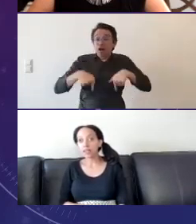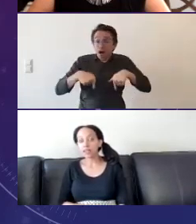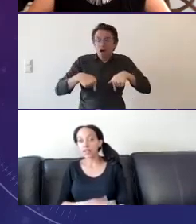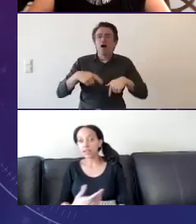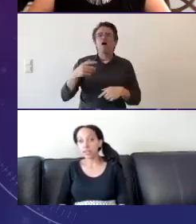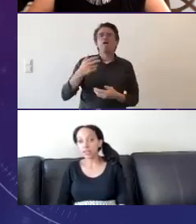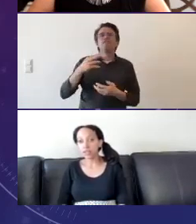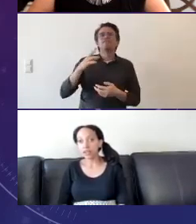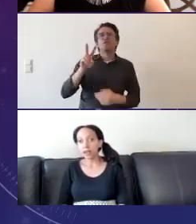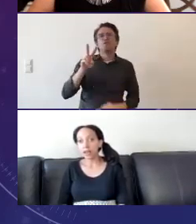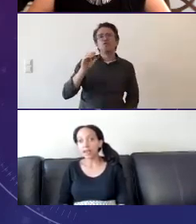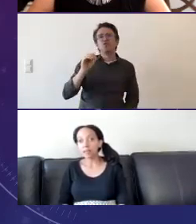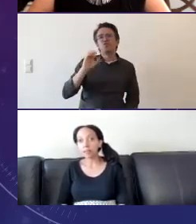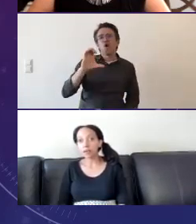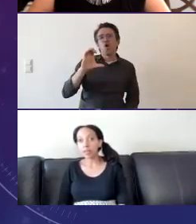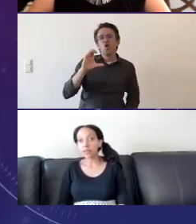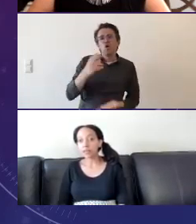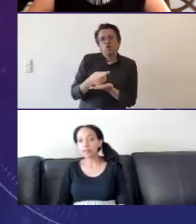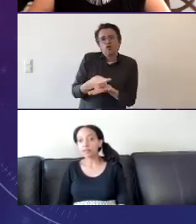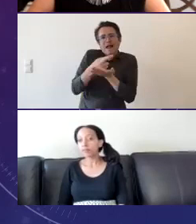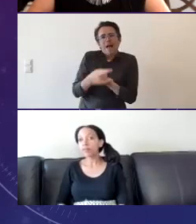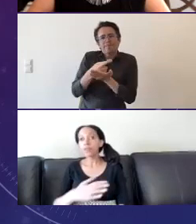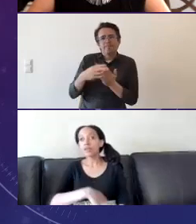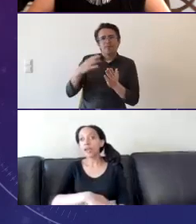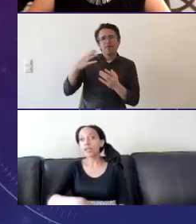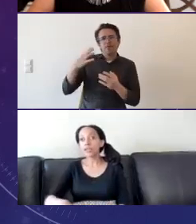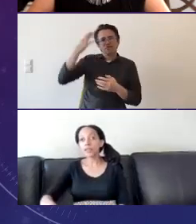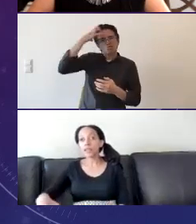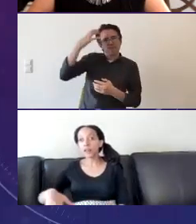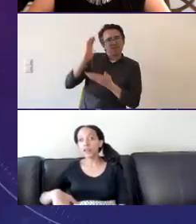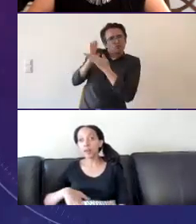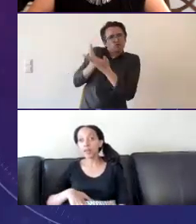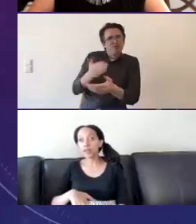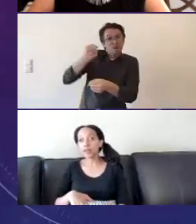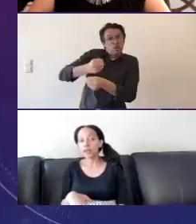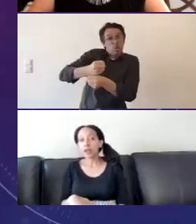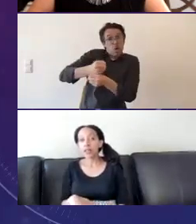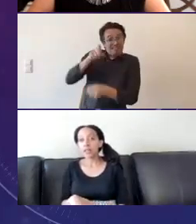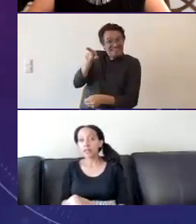education and employment and then different governments and different